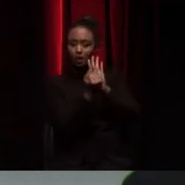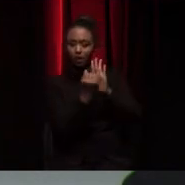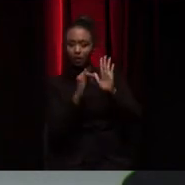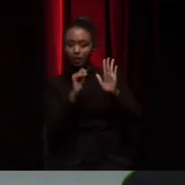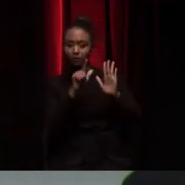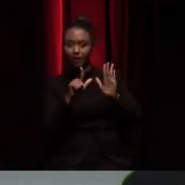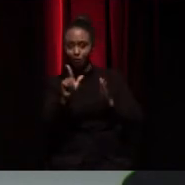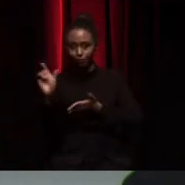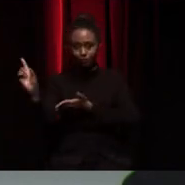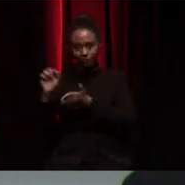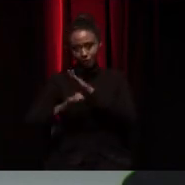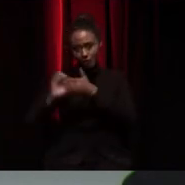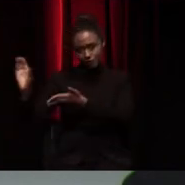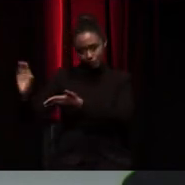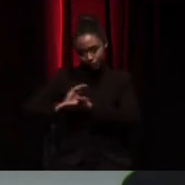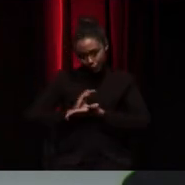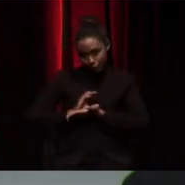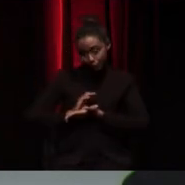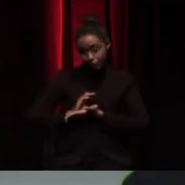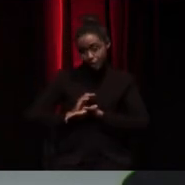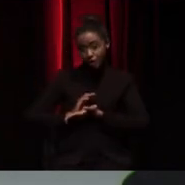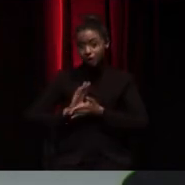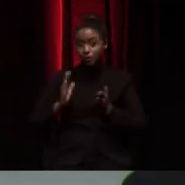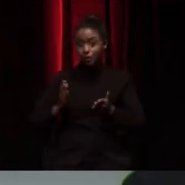If all of a sudden Intel were hit by